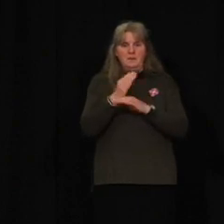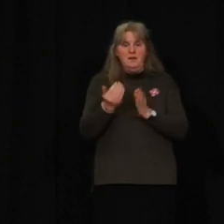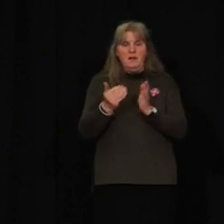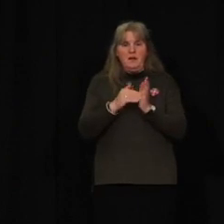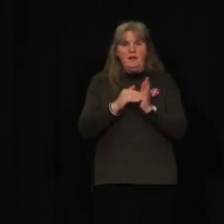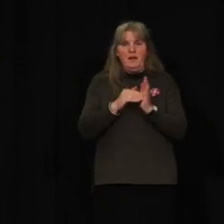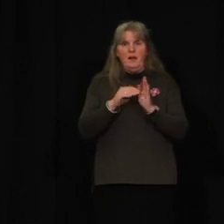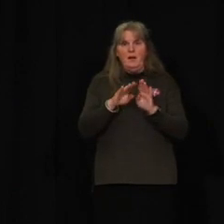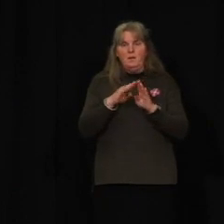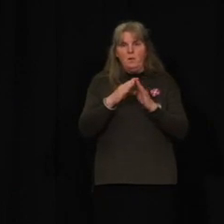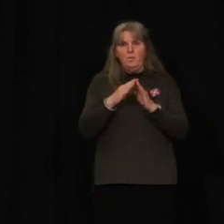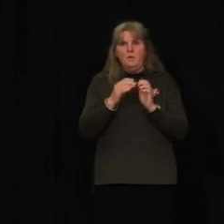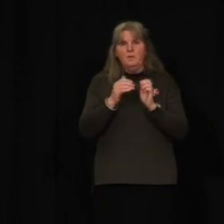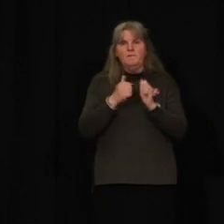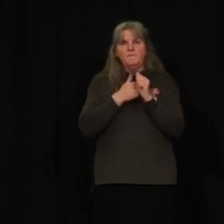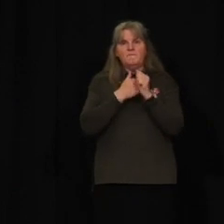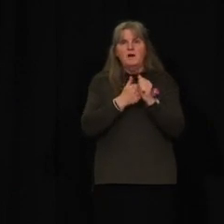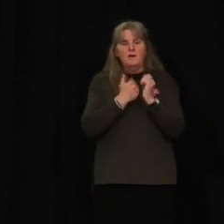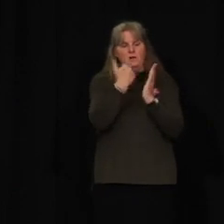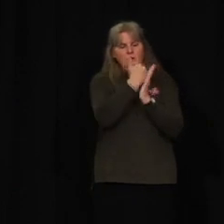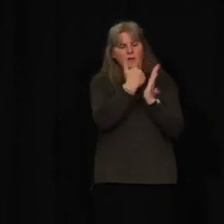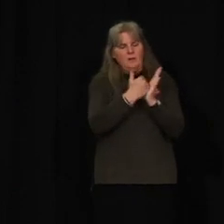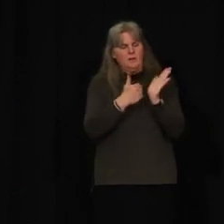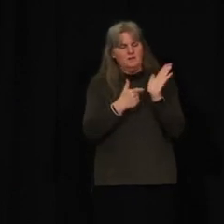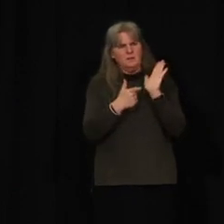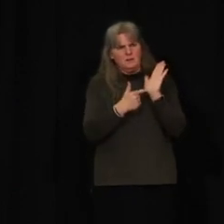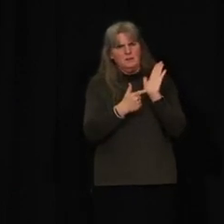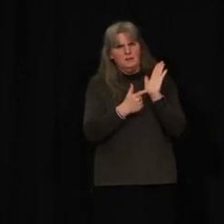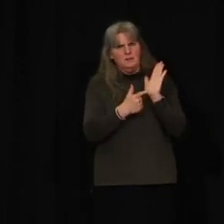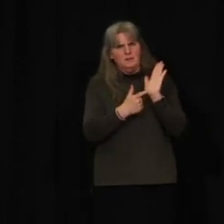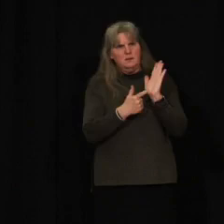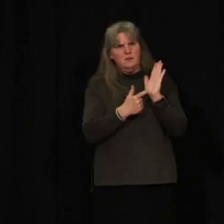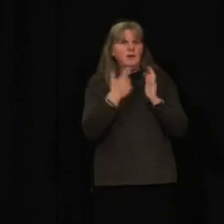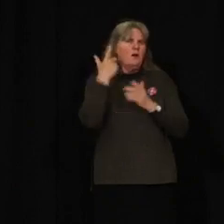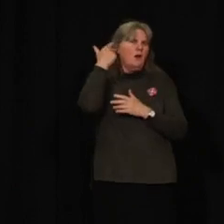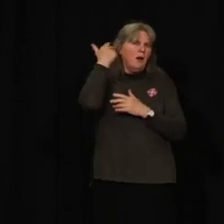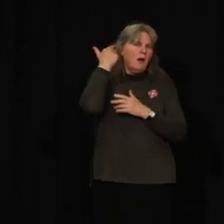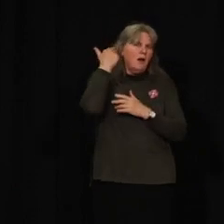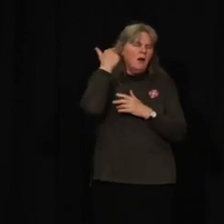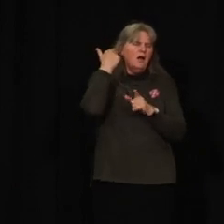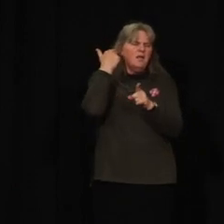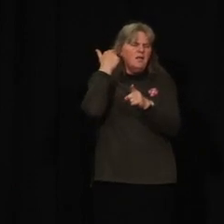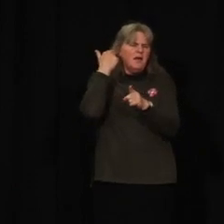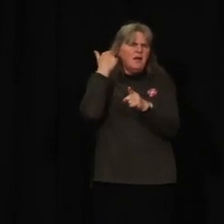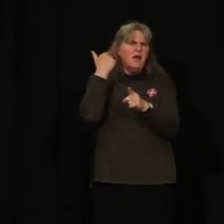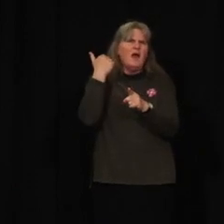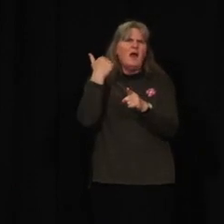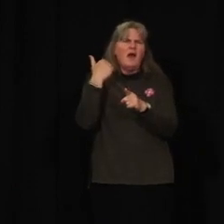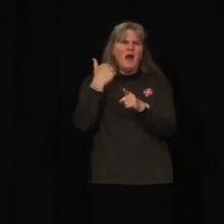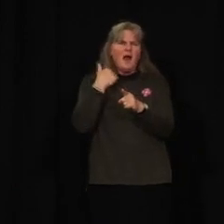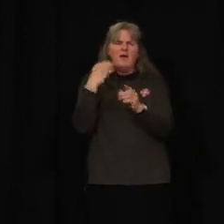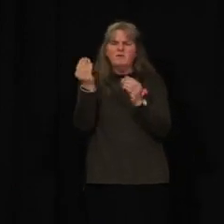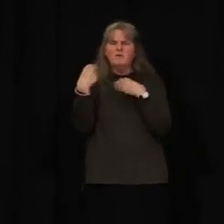and the guidelines. I know some places like hair salons are adding Plexiglas